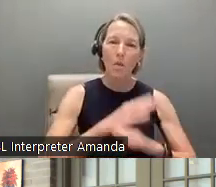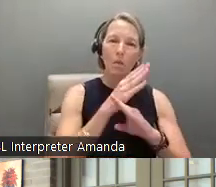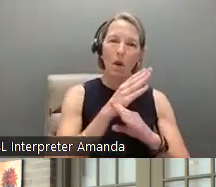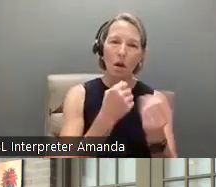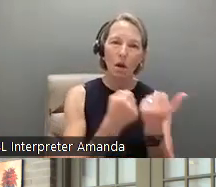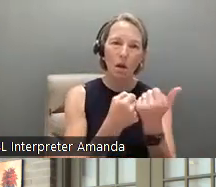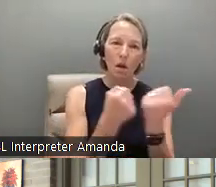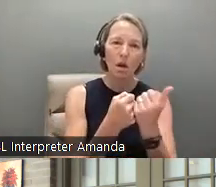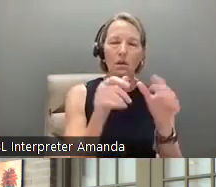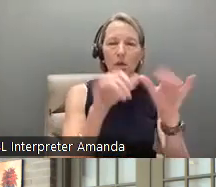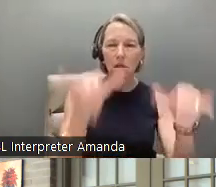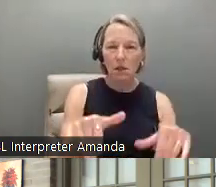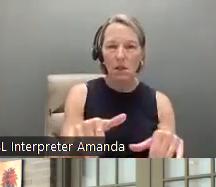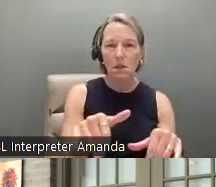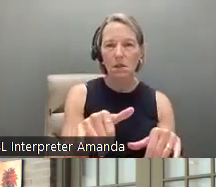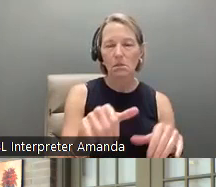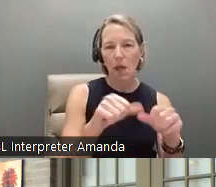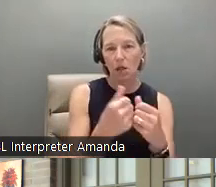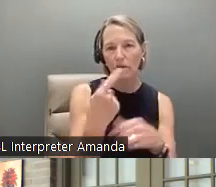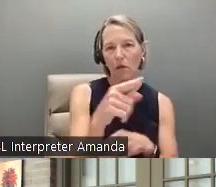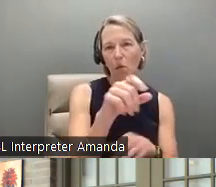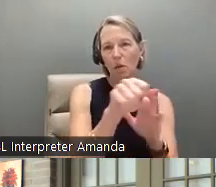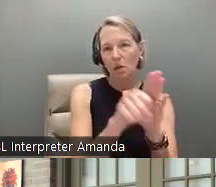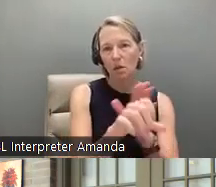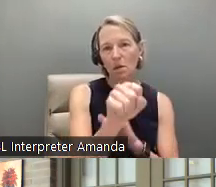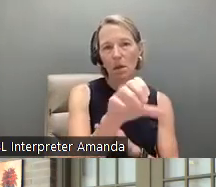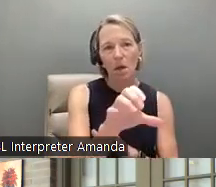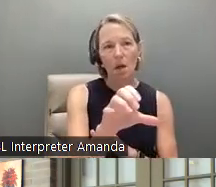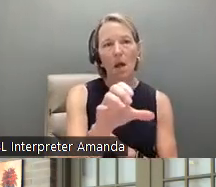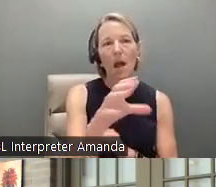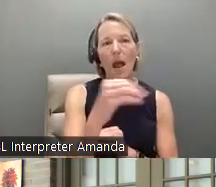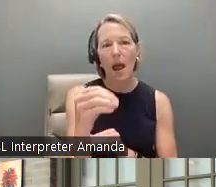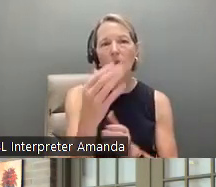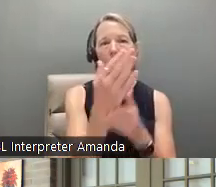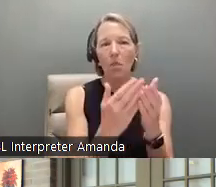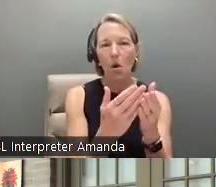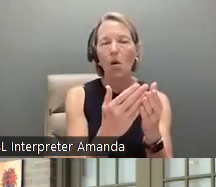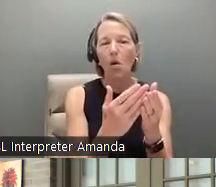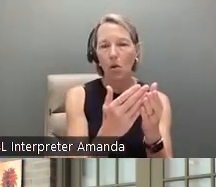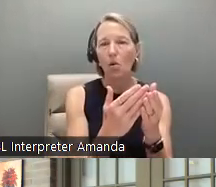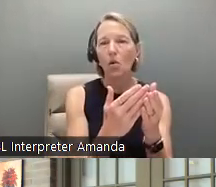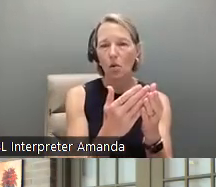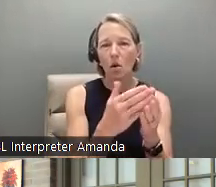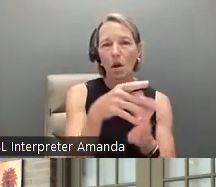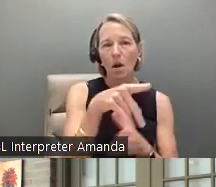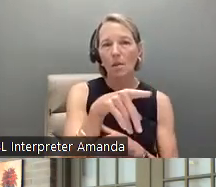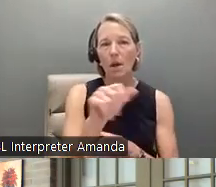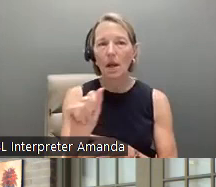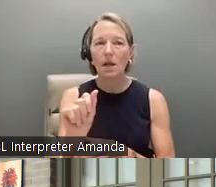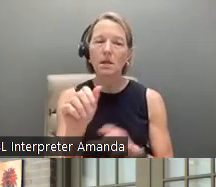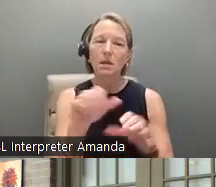system agency for the state of South Carolina and as part of as part of the P&A system disability